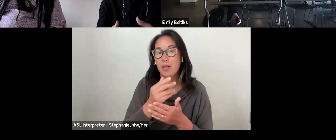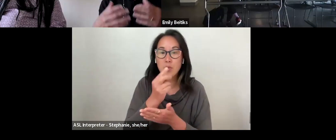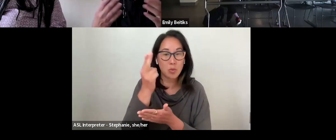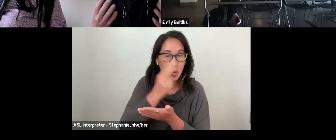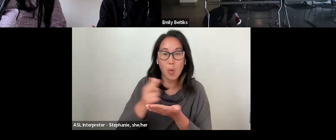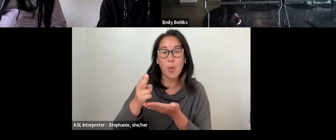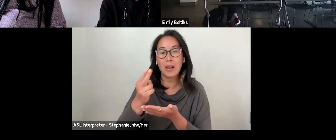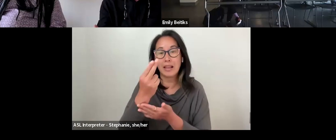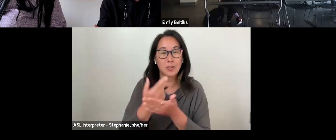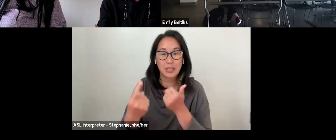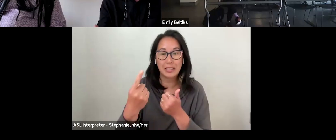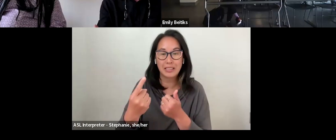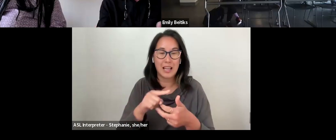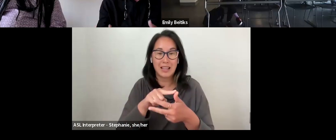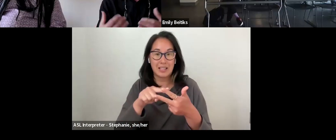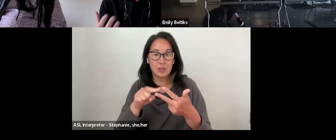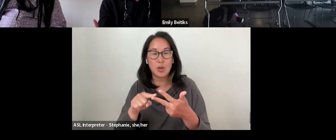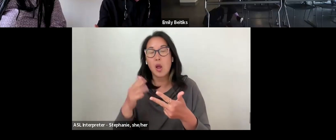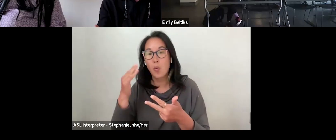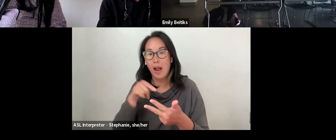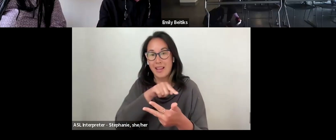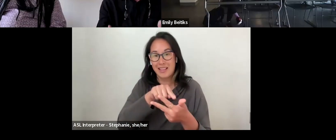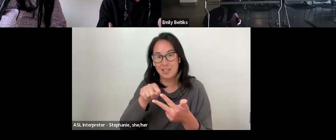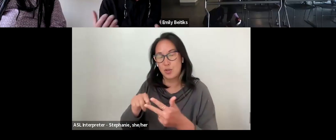that are always taught to medical students in bioethics classes.